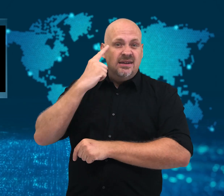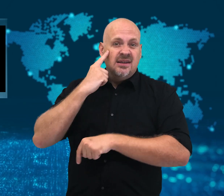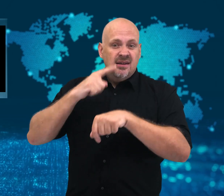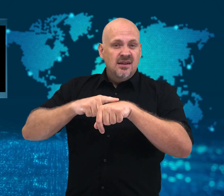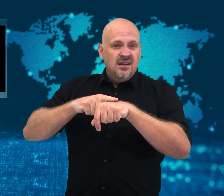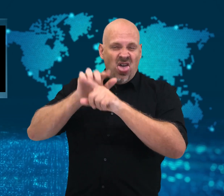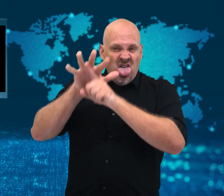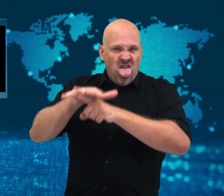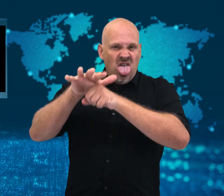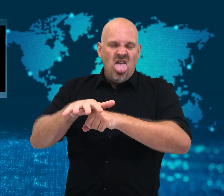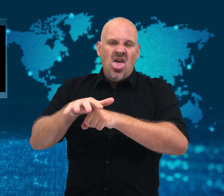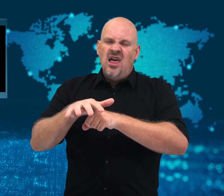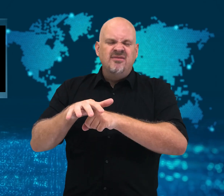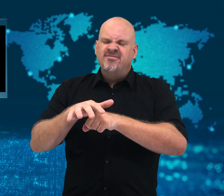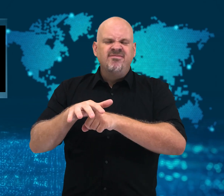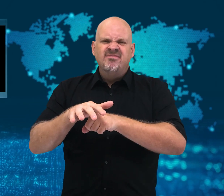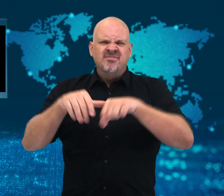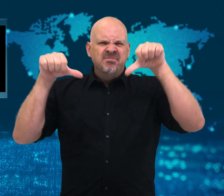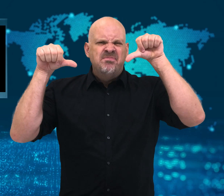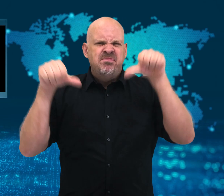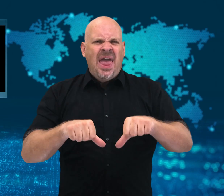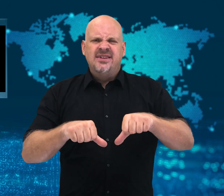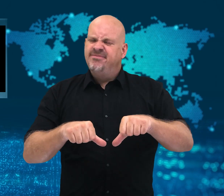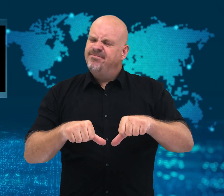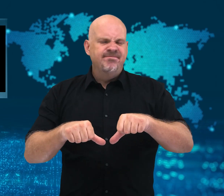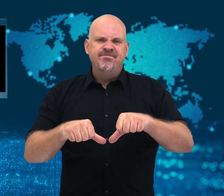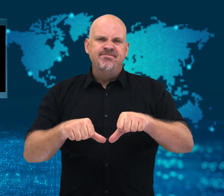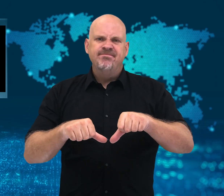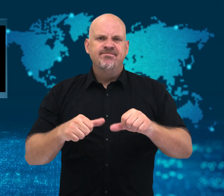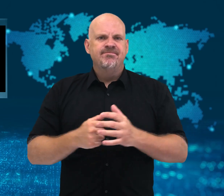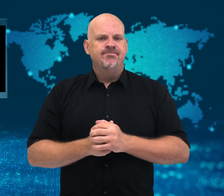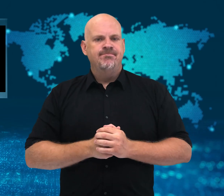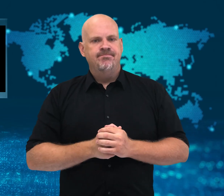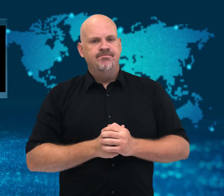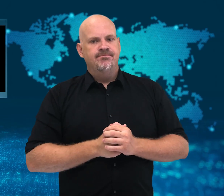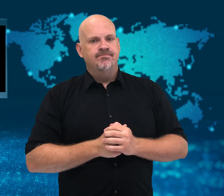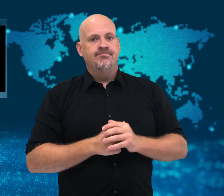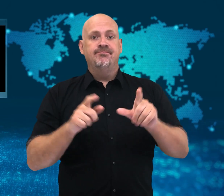the racist abuse was “appalling”.